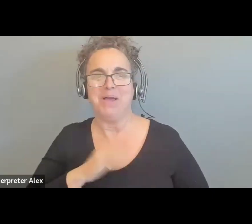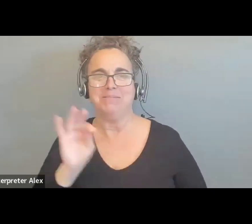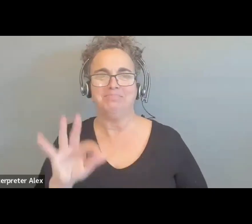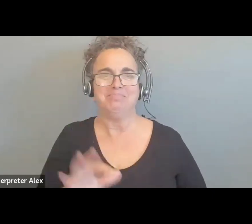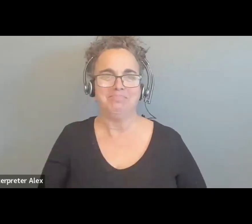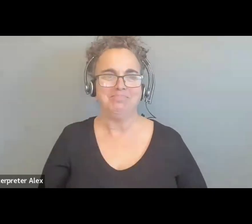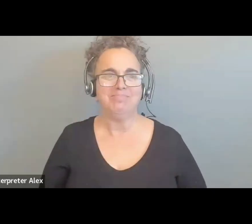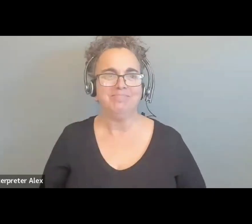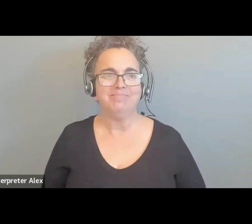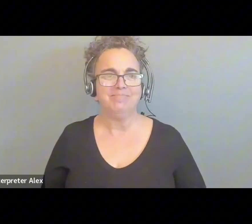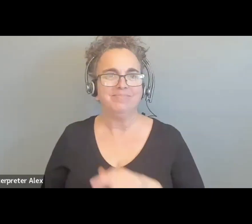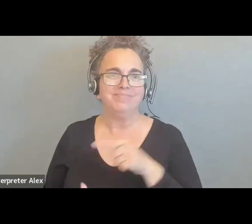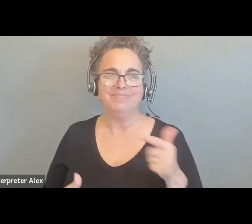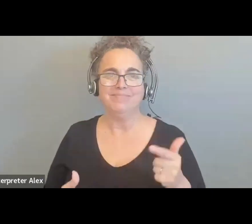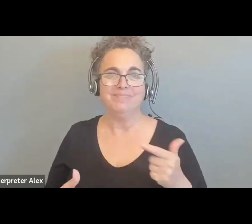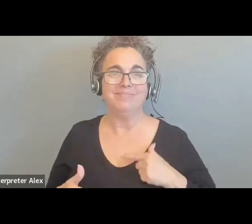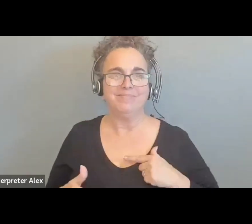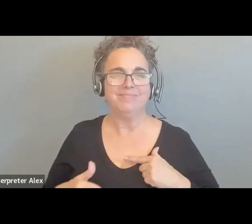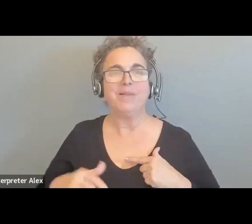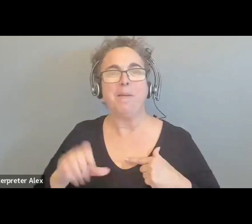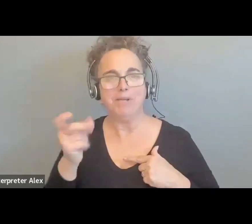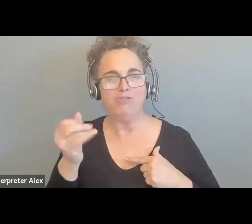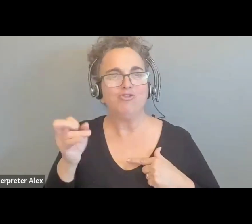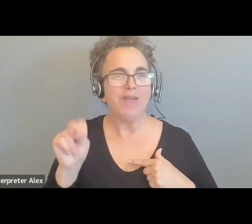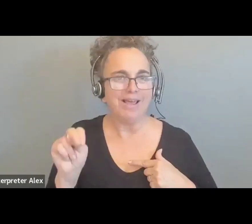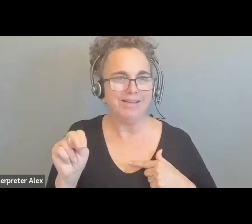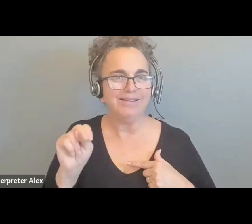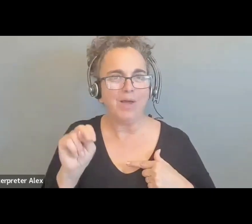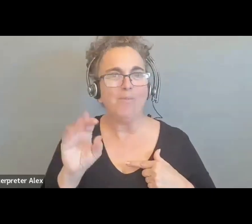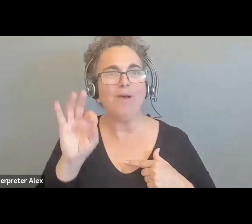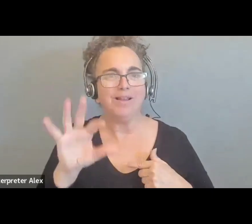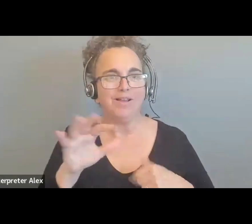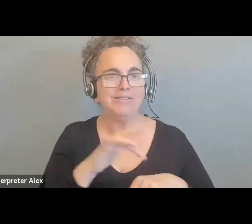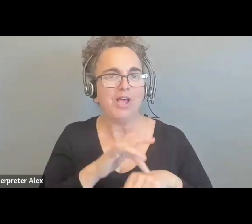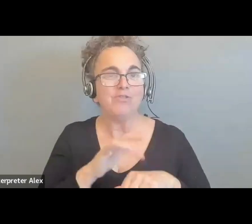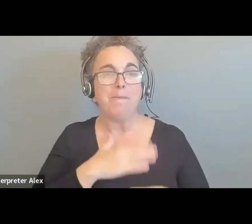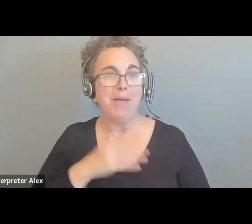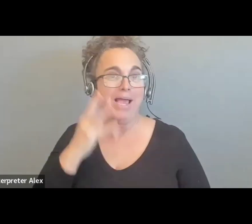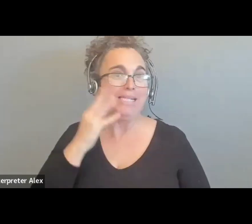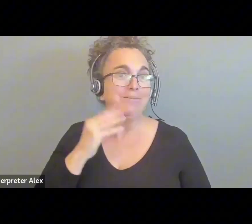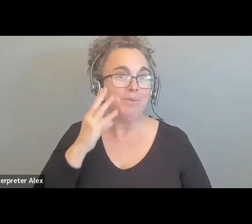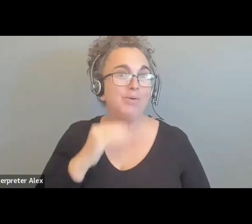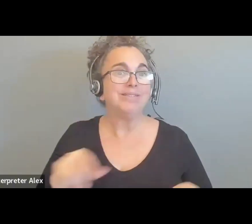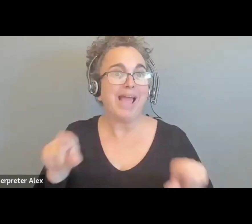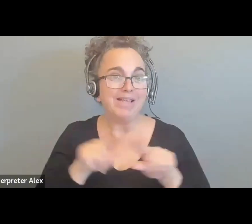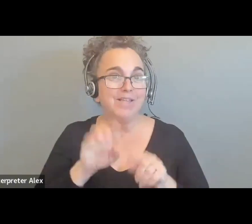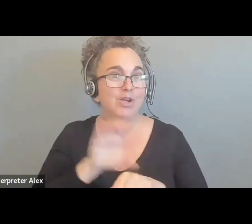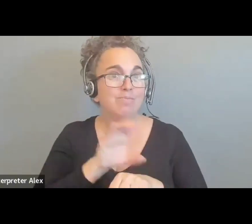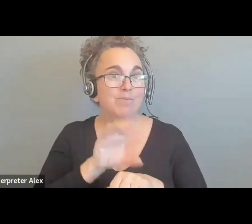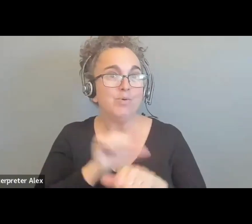Yeah, my name is Shannon again and then I would like to touch on like my experience as a computer science major.